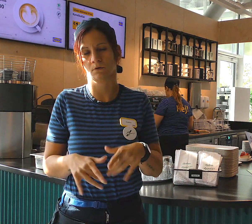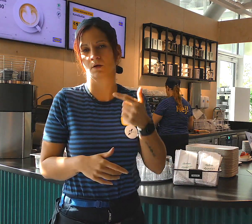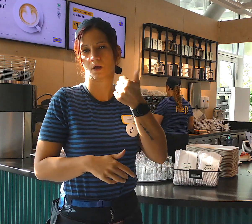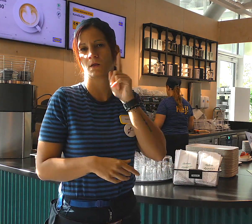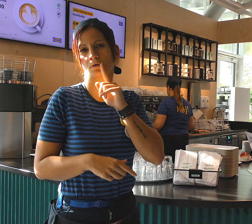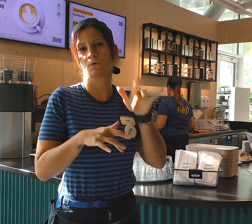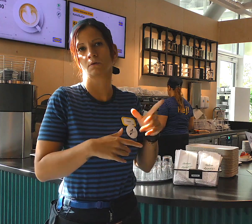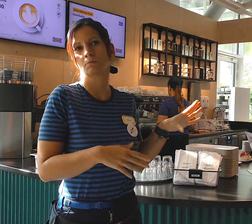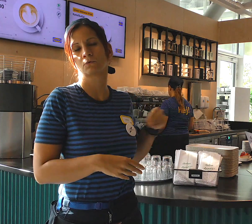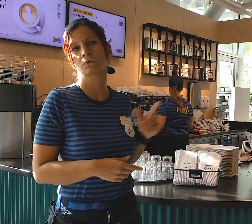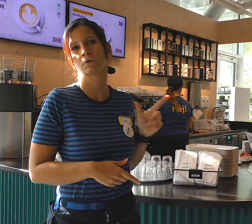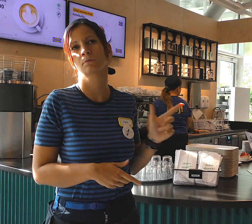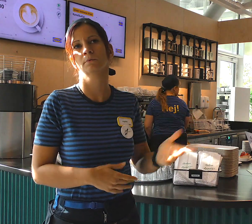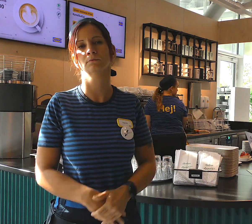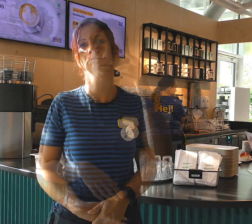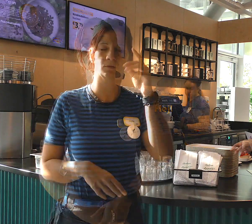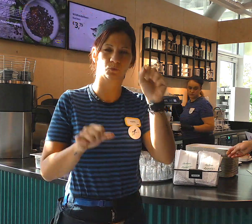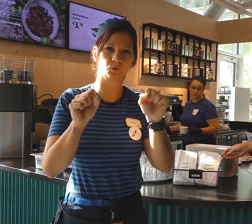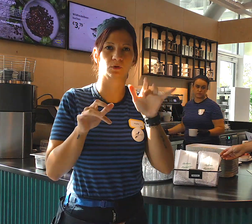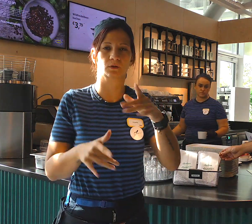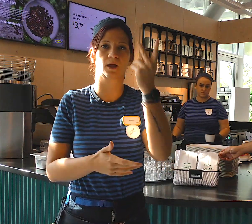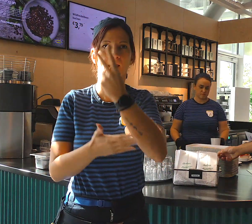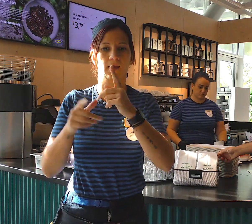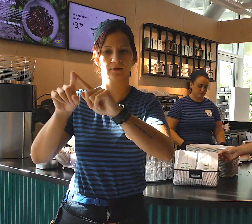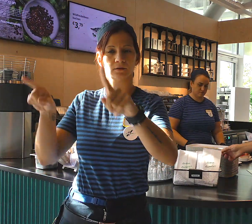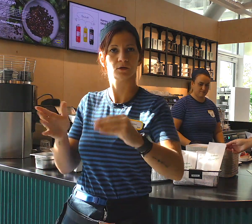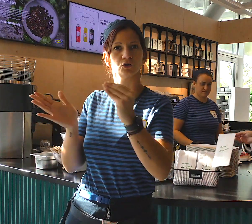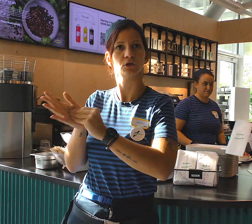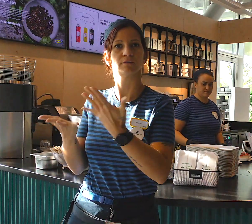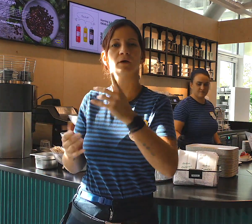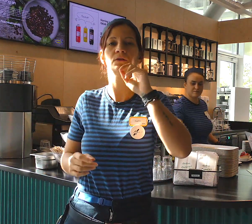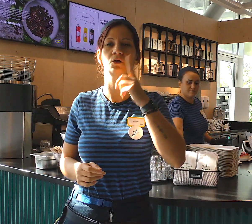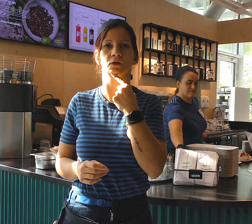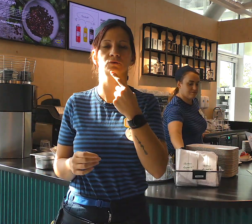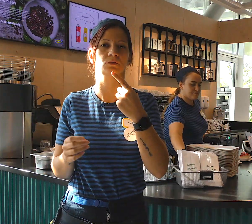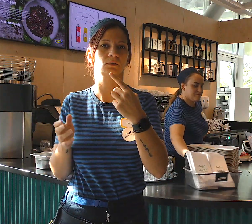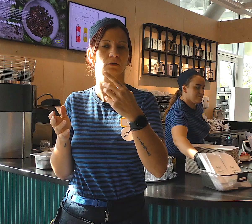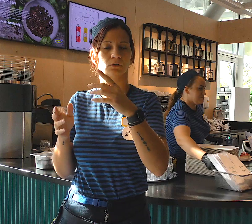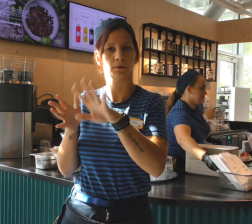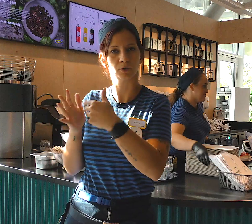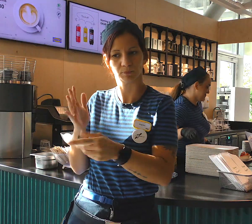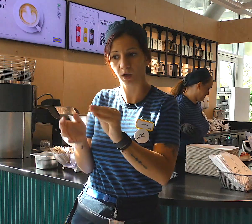there is another deaf colleague and we are working together. There is a sign for customers where they can read that deaf people work here and that we use sign language.